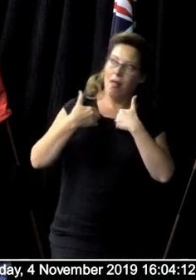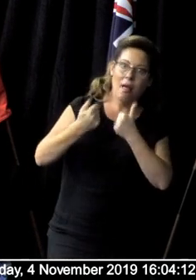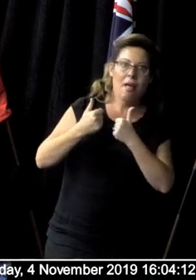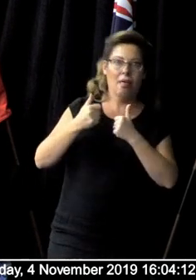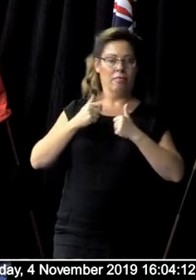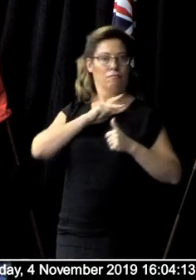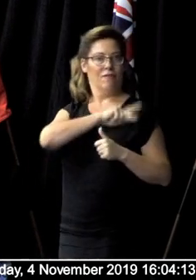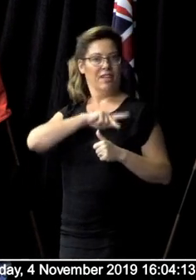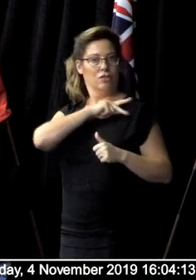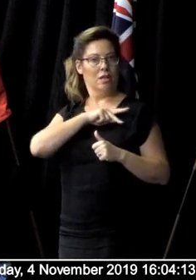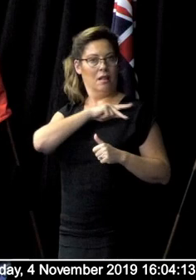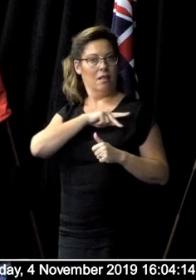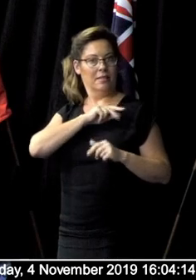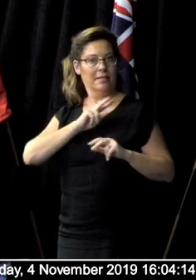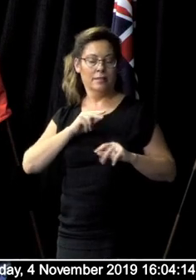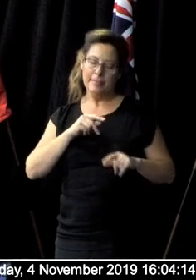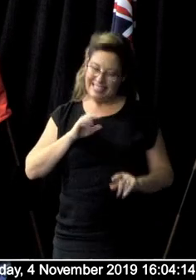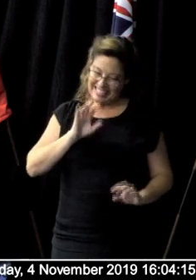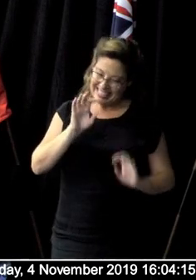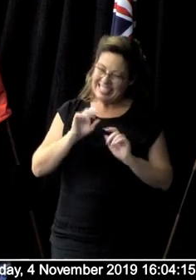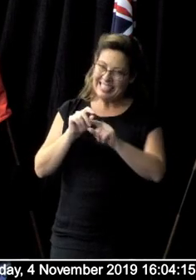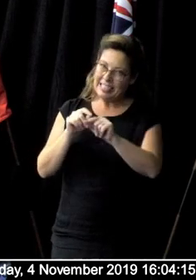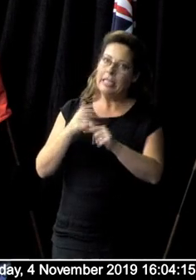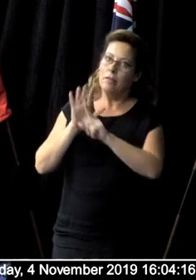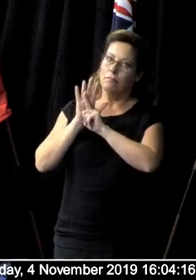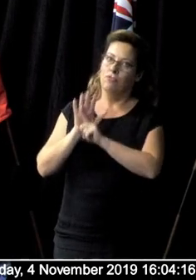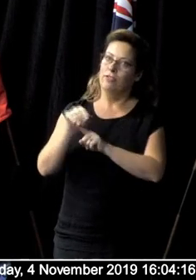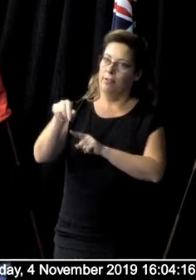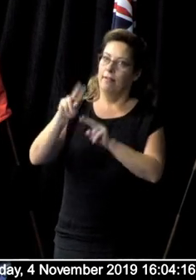etcetera, is still direct – there’s a lot of pressure that’s kind of brought to bear